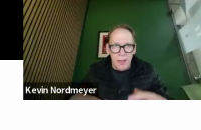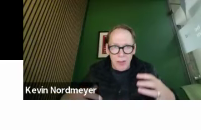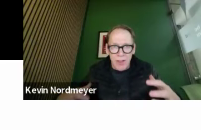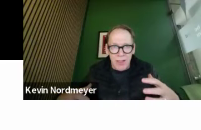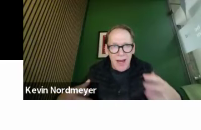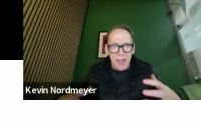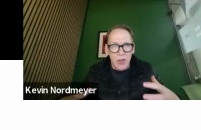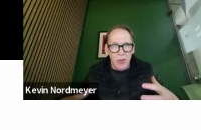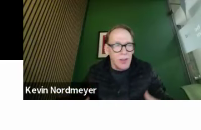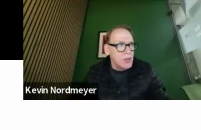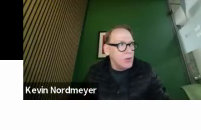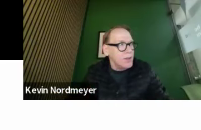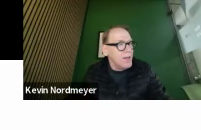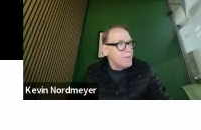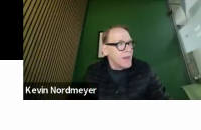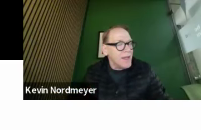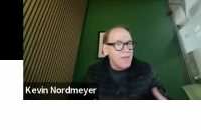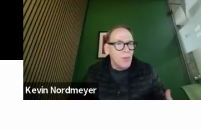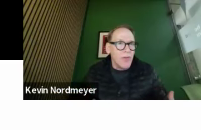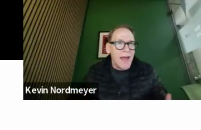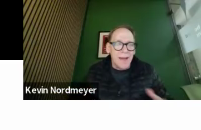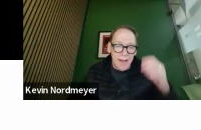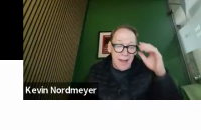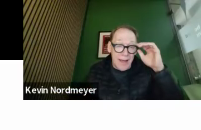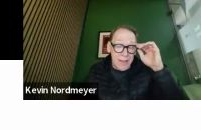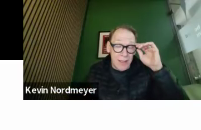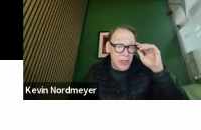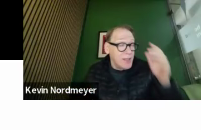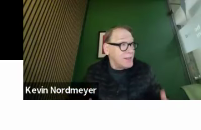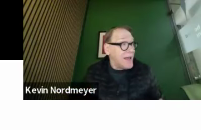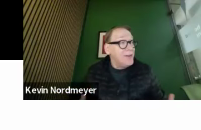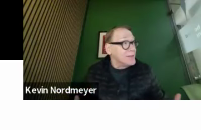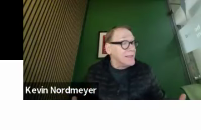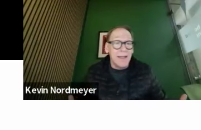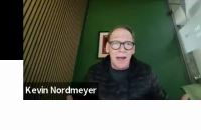And so it's as tight as you can really do it. And even with that, I said to Jason, I don't get